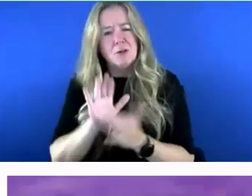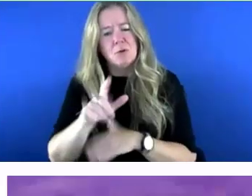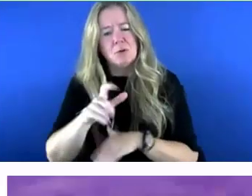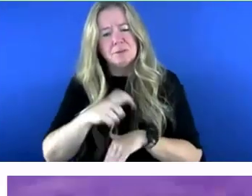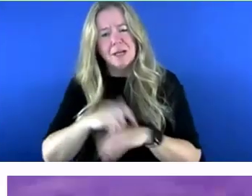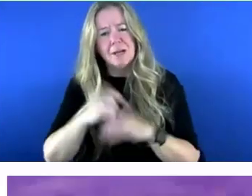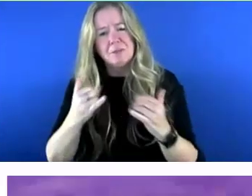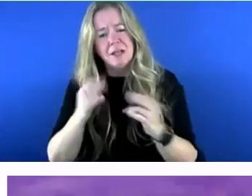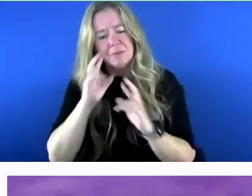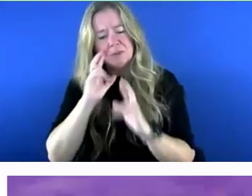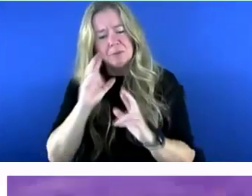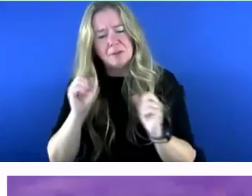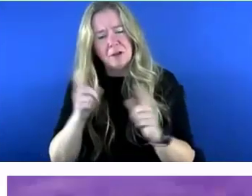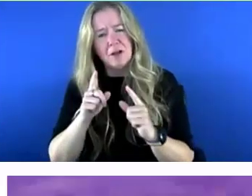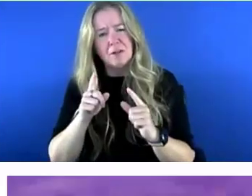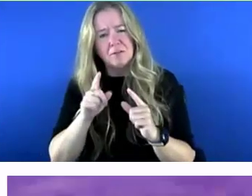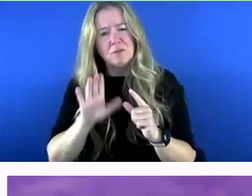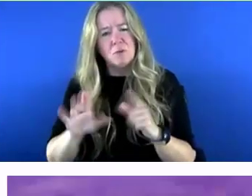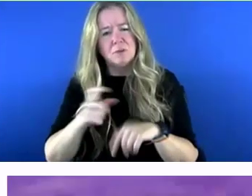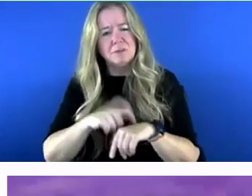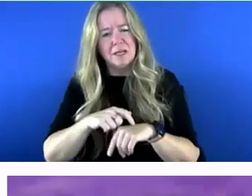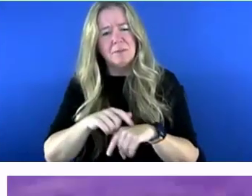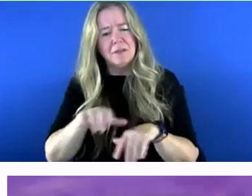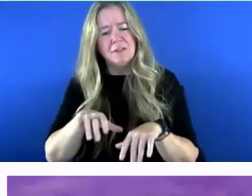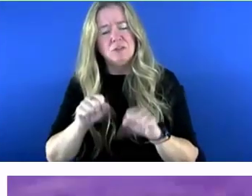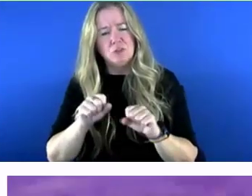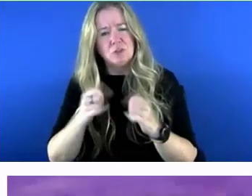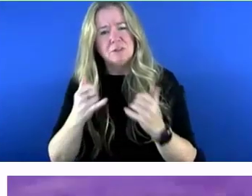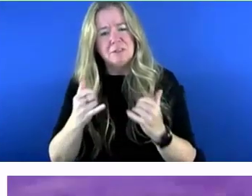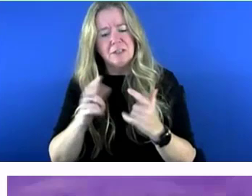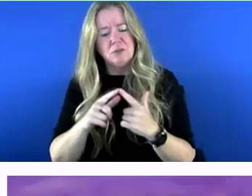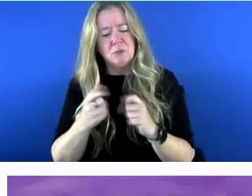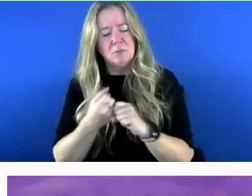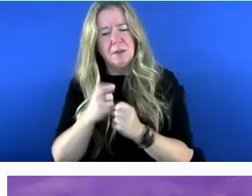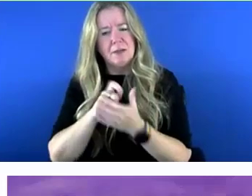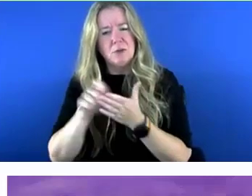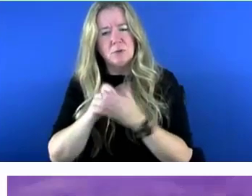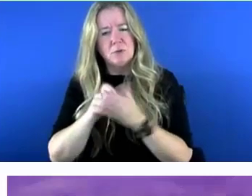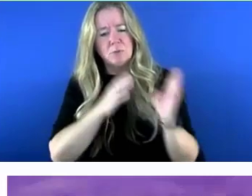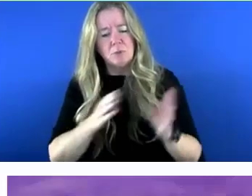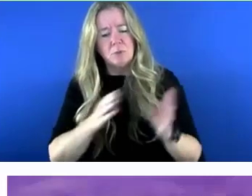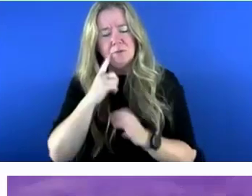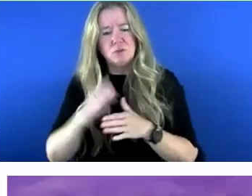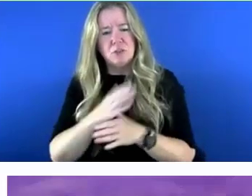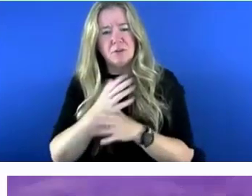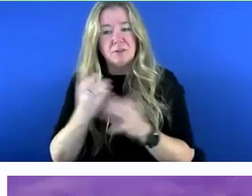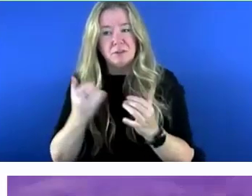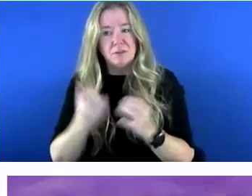I respect all of you and the time that you took out to make some notes and prepare for sharing today.